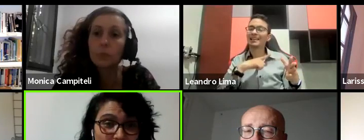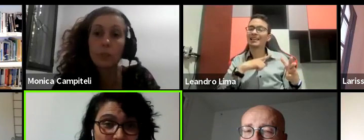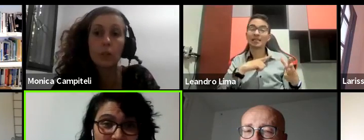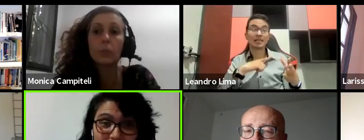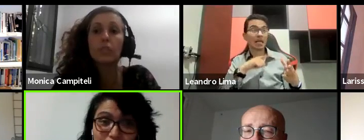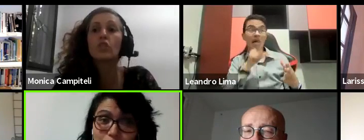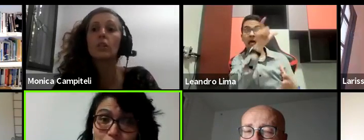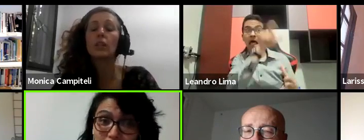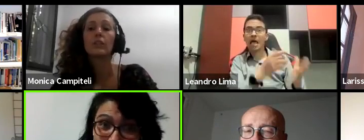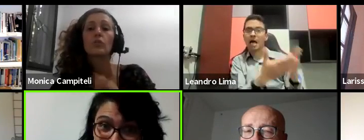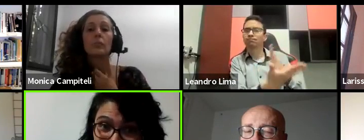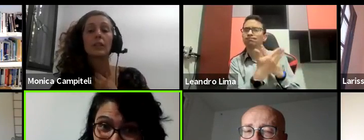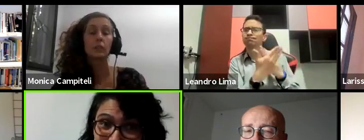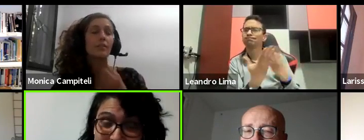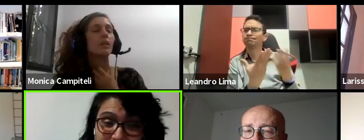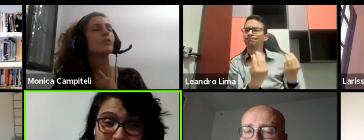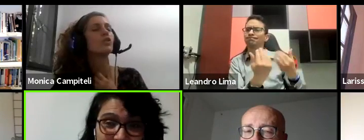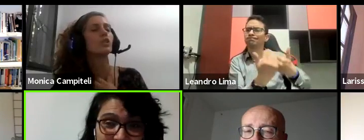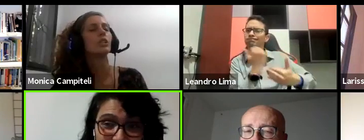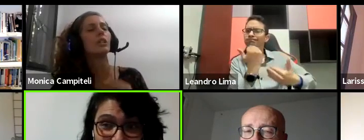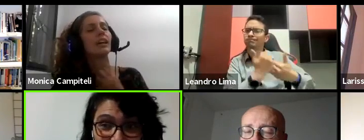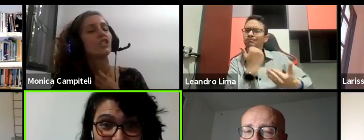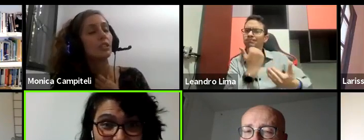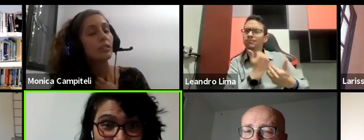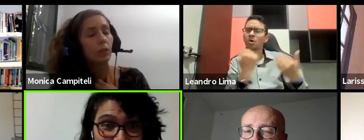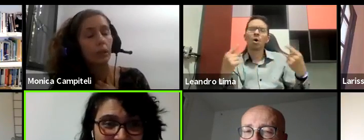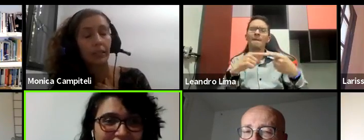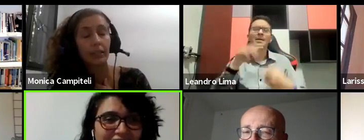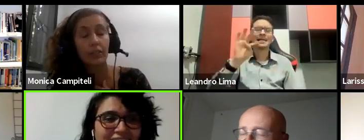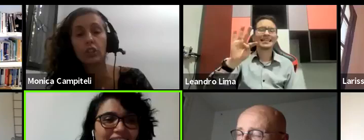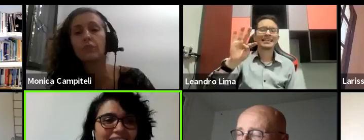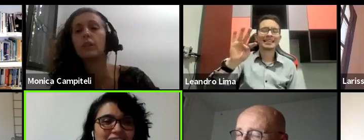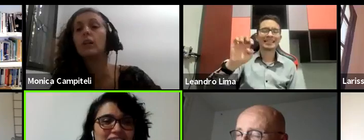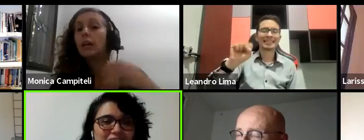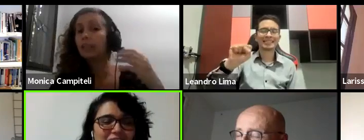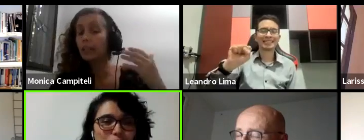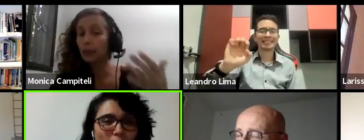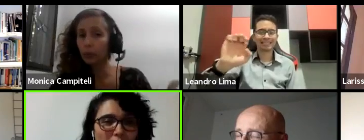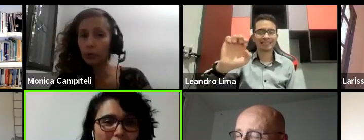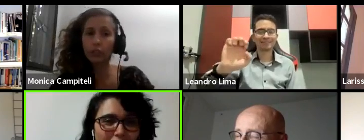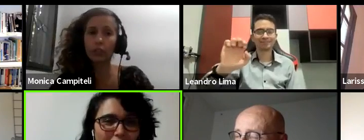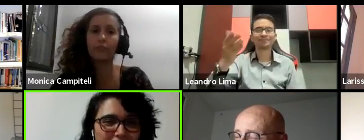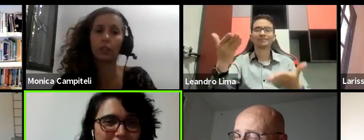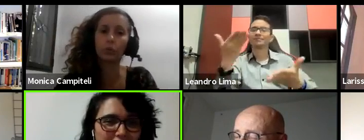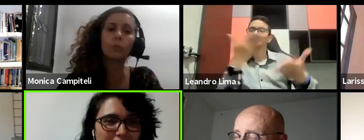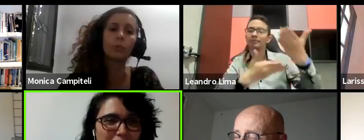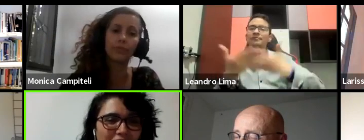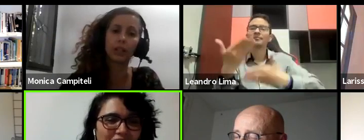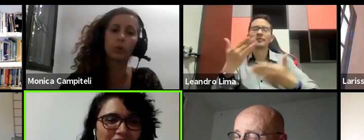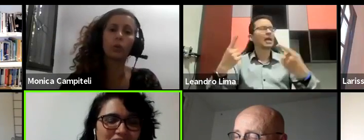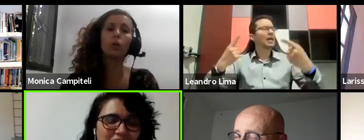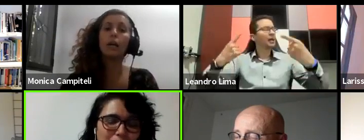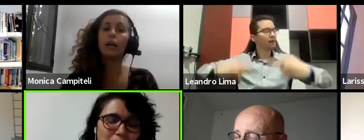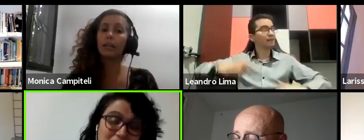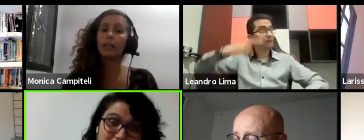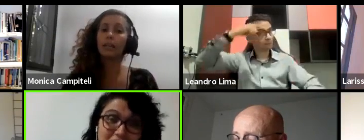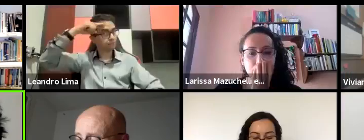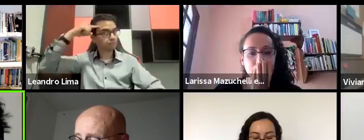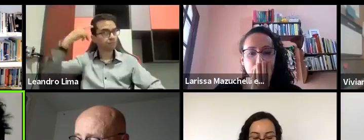dissertation especially to the notion of collaborative agency notion of collaborative agency notion of collaborative agency which is very challenging as he which is very challenging as he which is very challenging as he said and That's why I invited said and That's why I invited